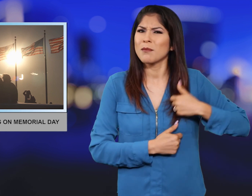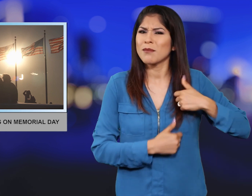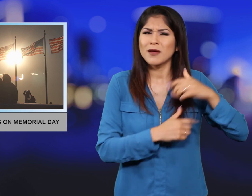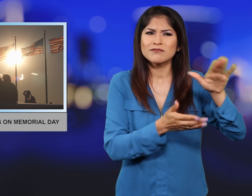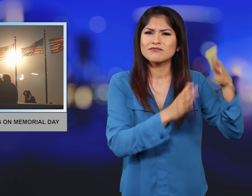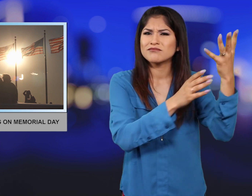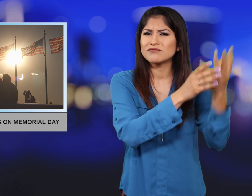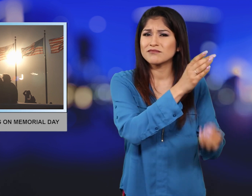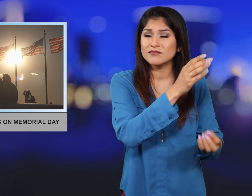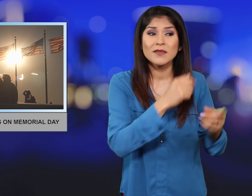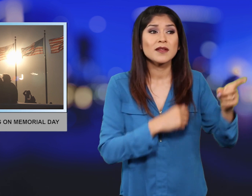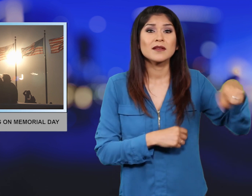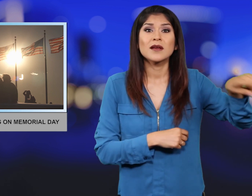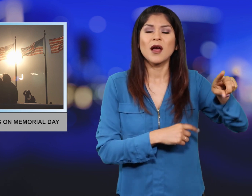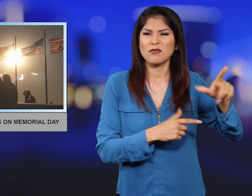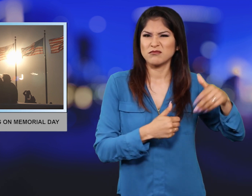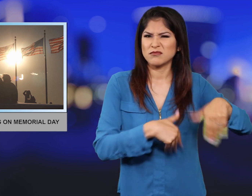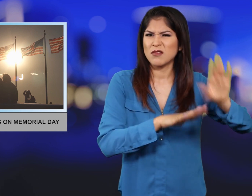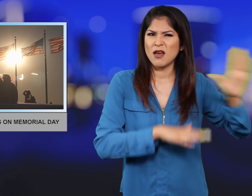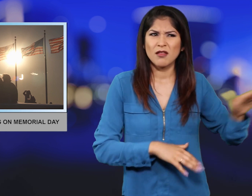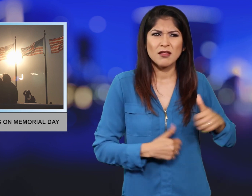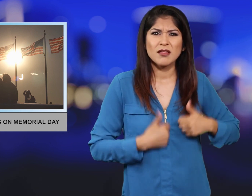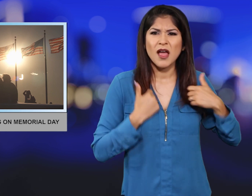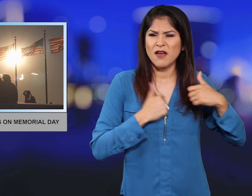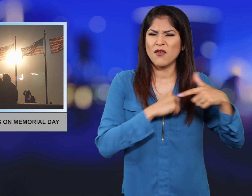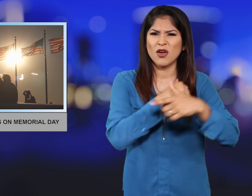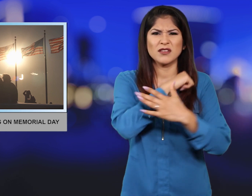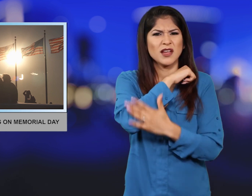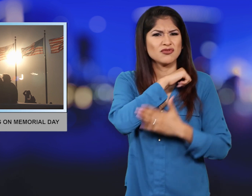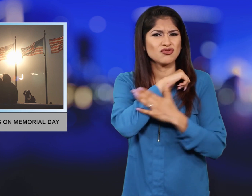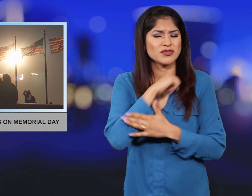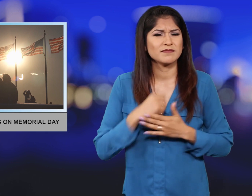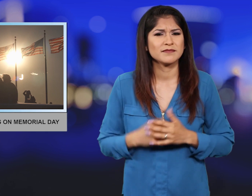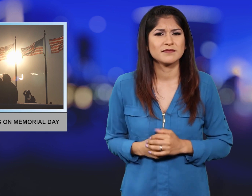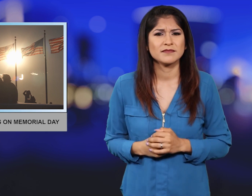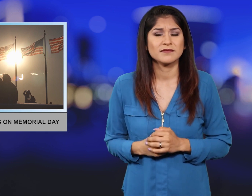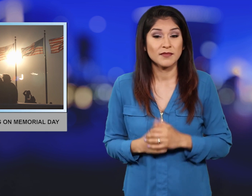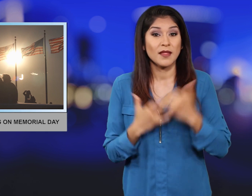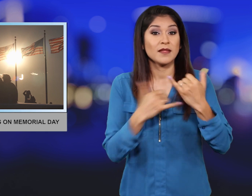those who gave the ultimate sacrifice for their country.